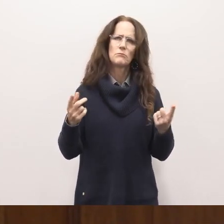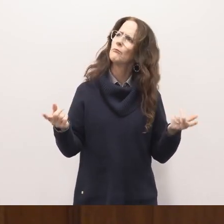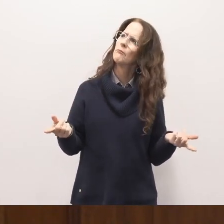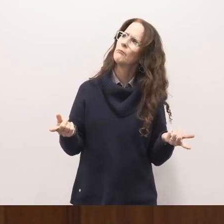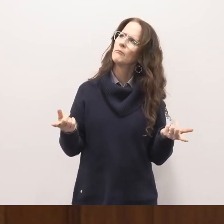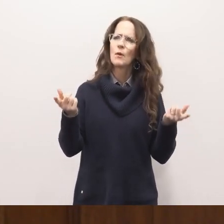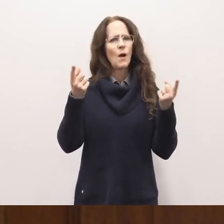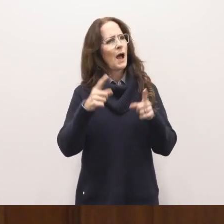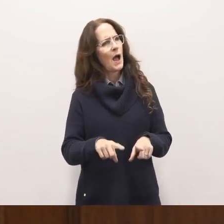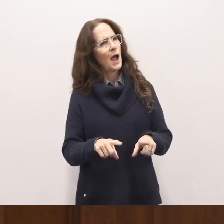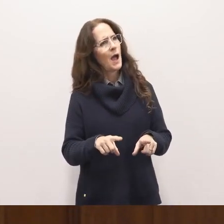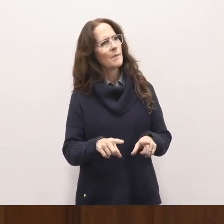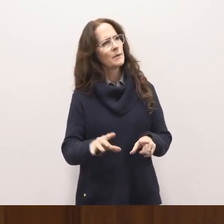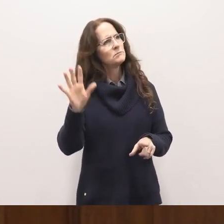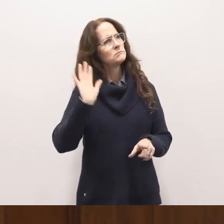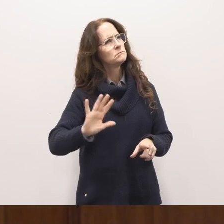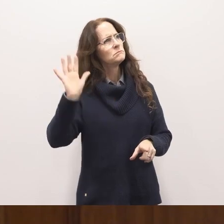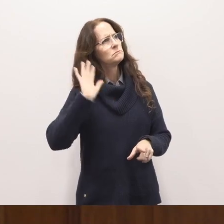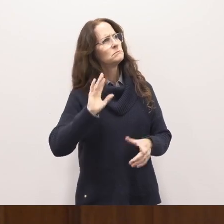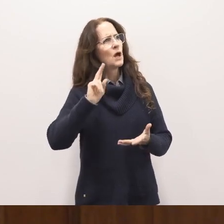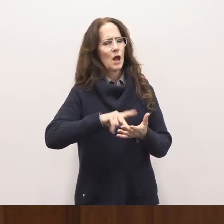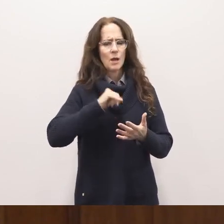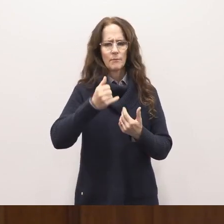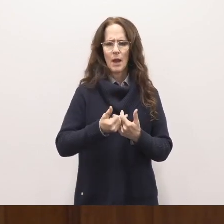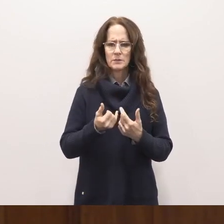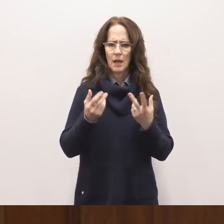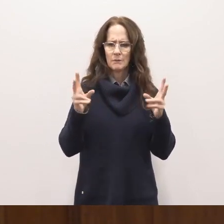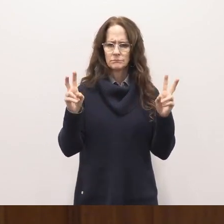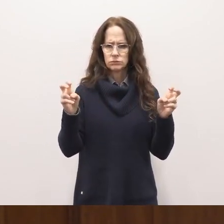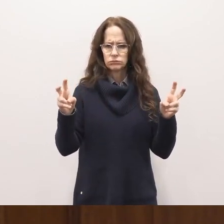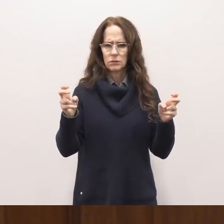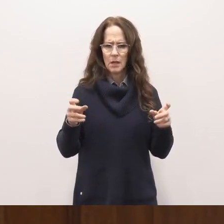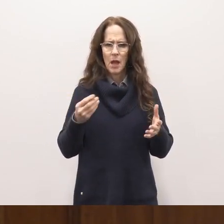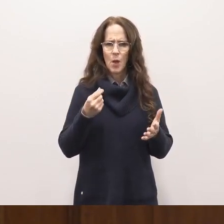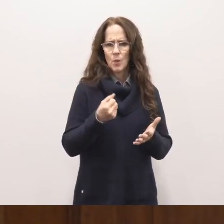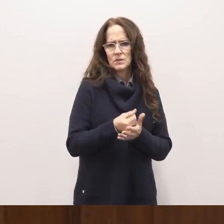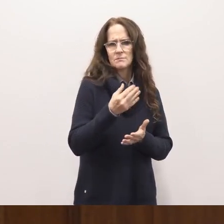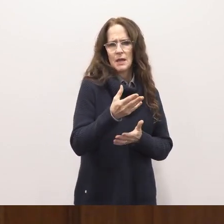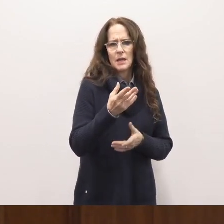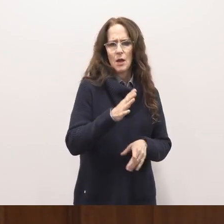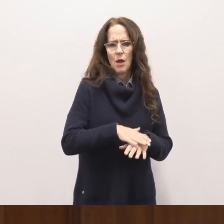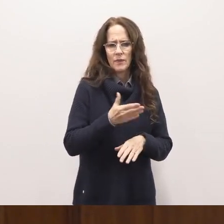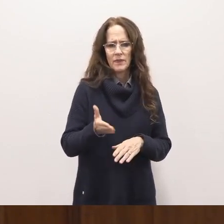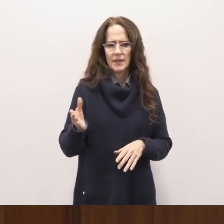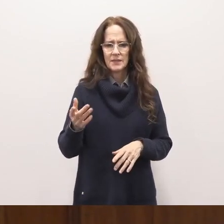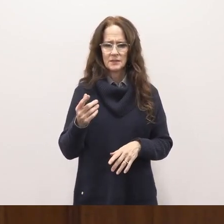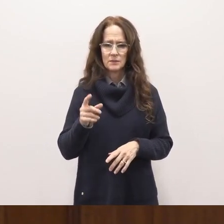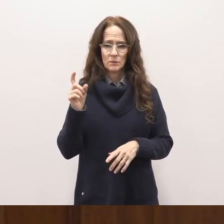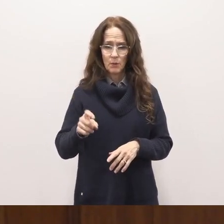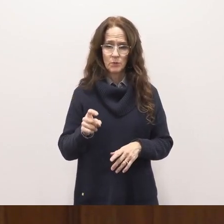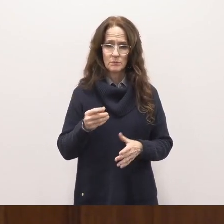what happened to Project XYZ, how are we spending, are we spending it on the things that we're supposed to be spending?